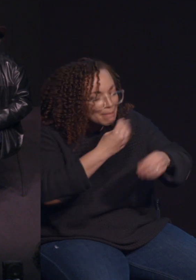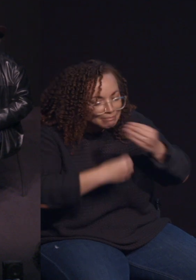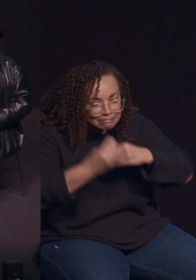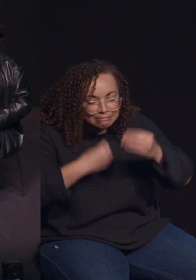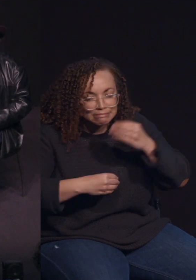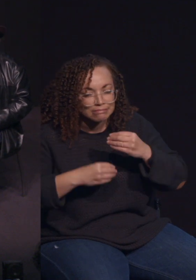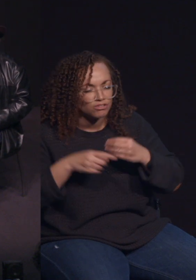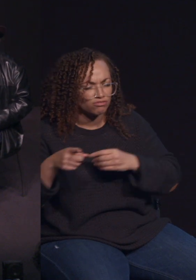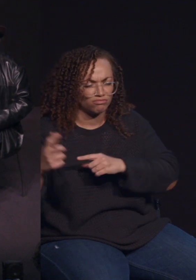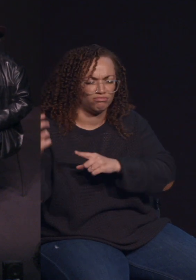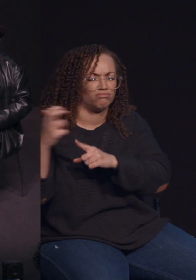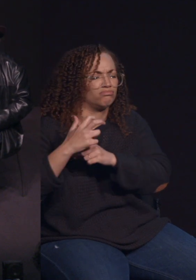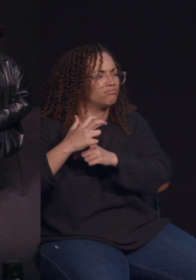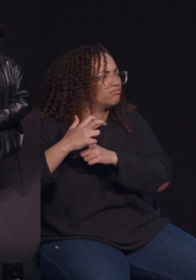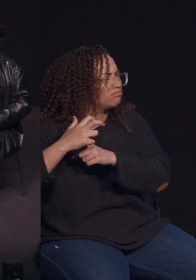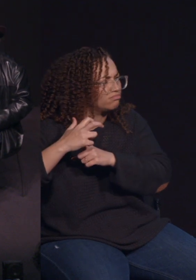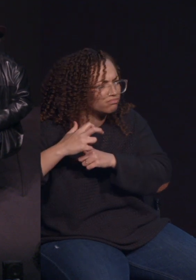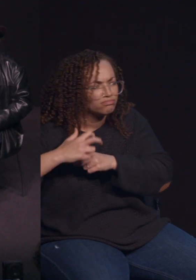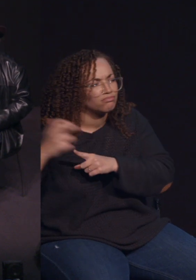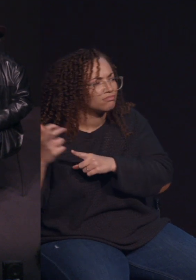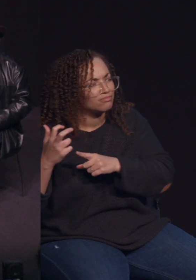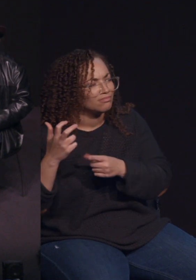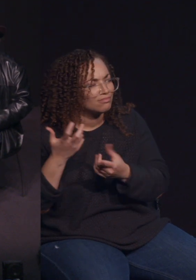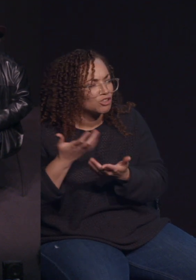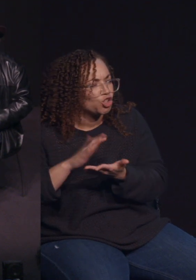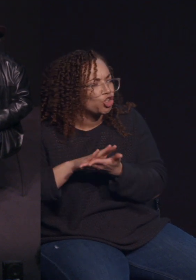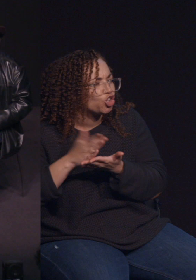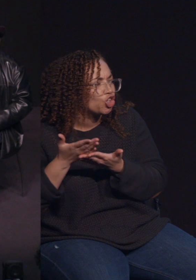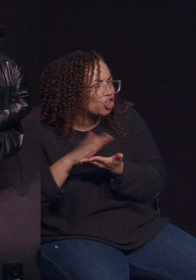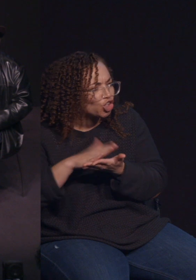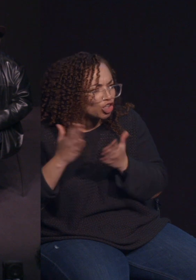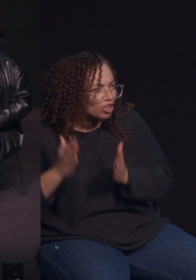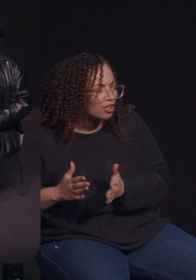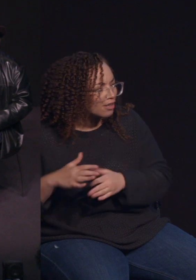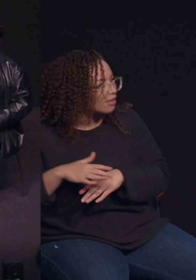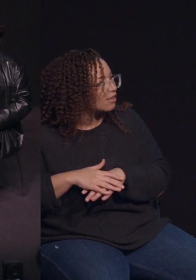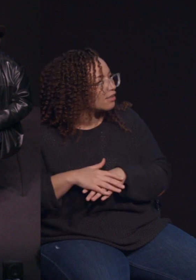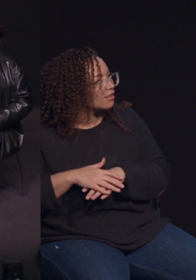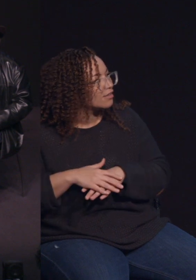come kind of--revisited, was she a good cook